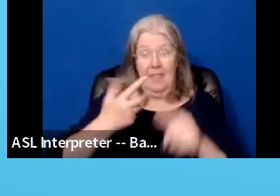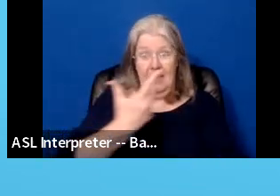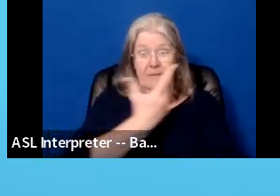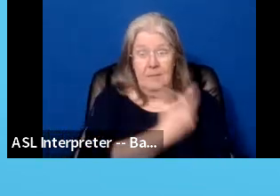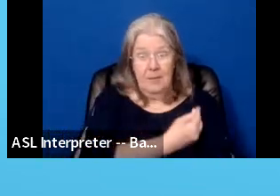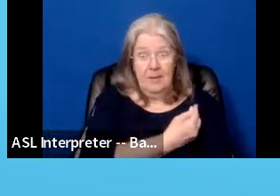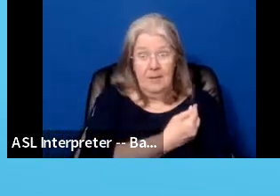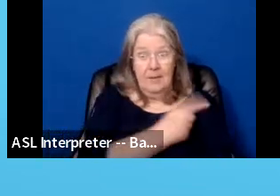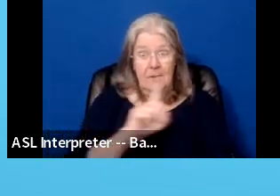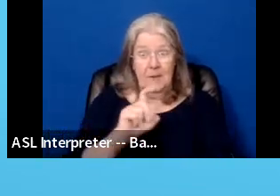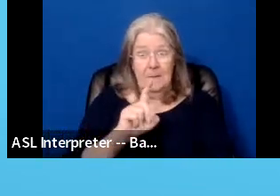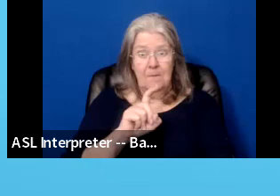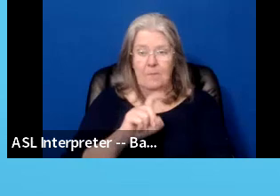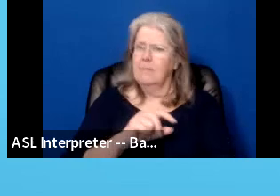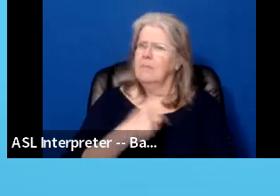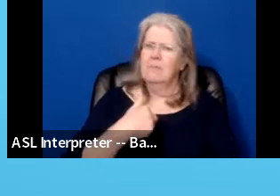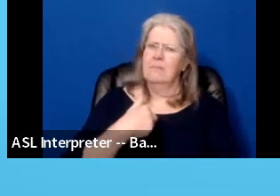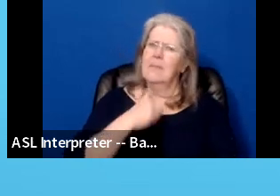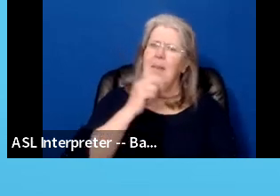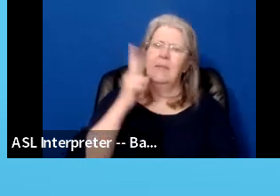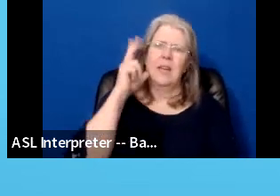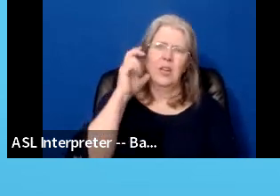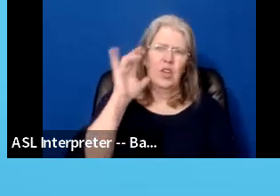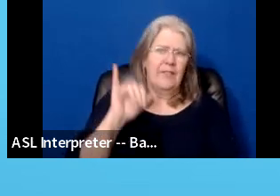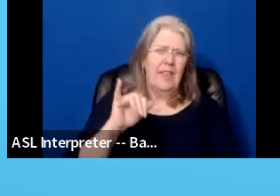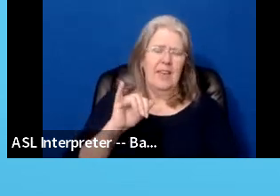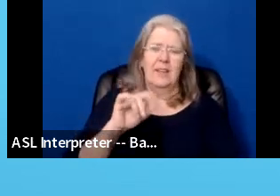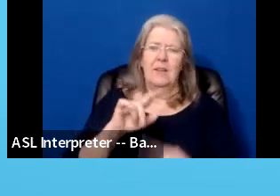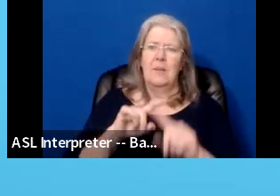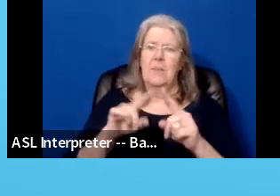Dr. Klemsz: I've not heard of that, but I definitely know that you know after you've